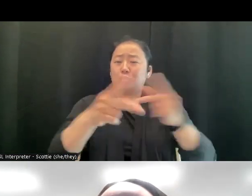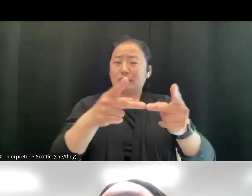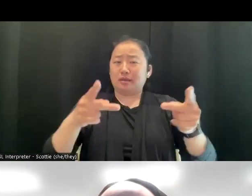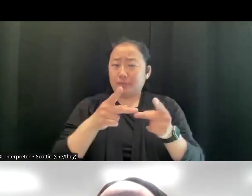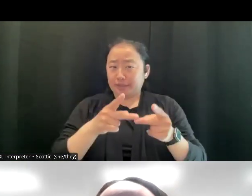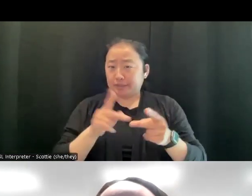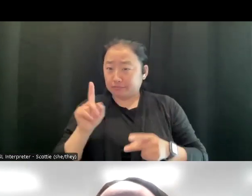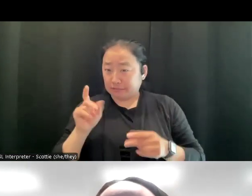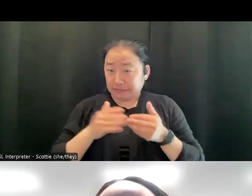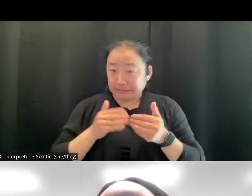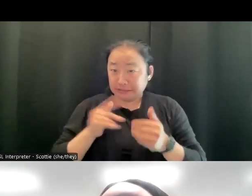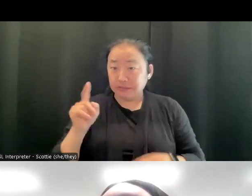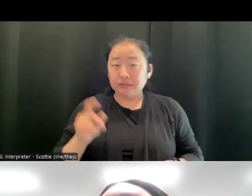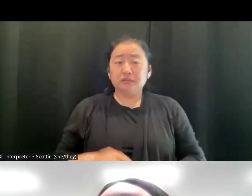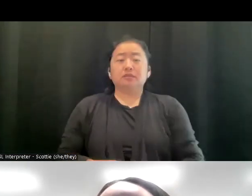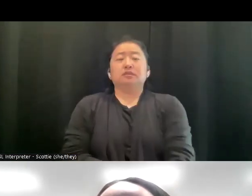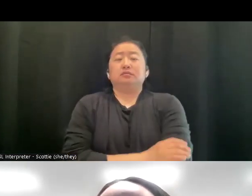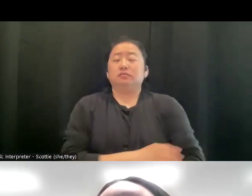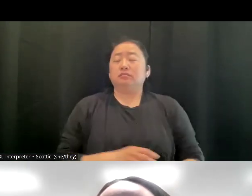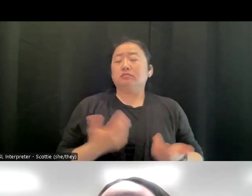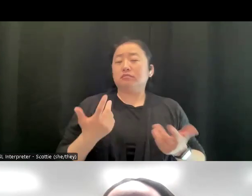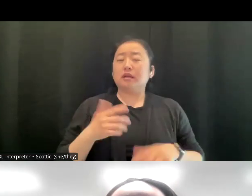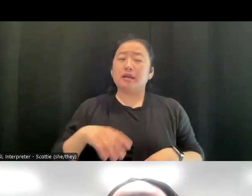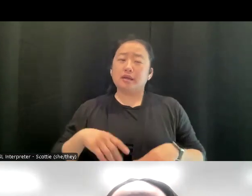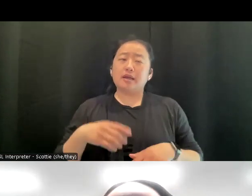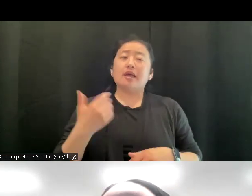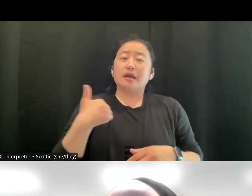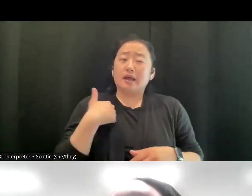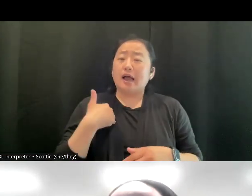So things like is there accessible parking. One thing we're looking at that's not really